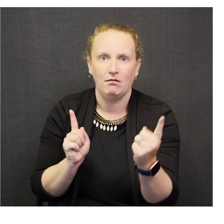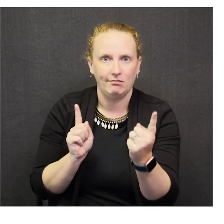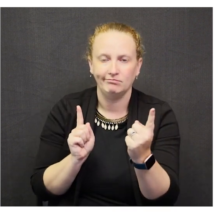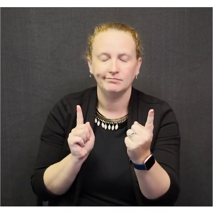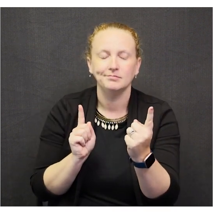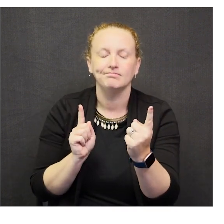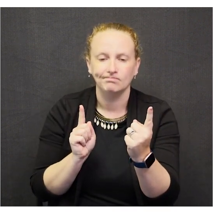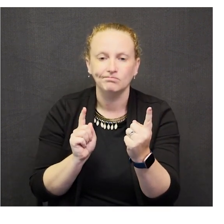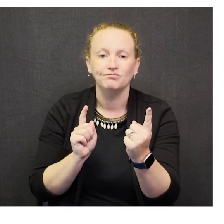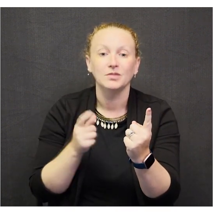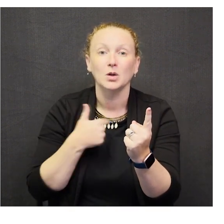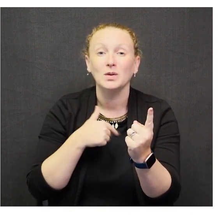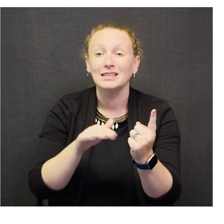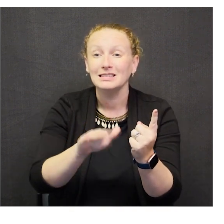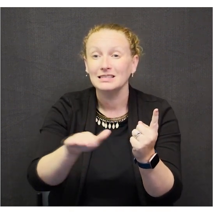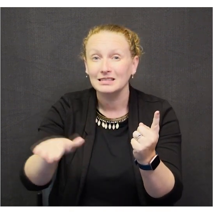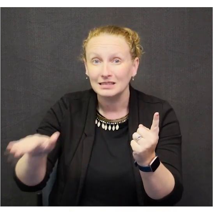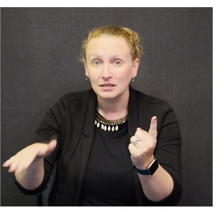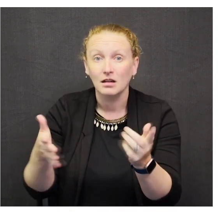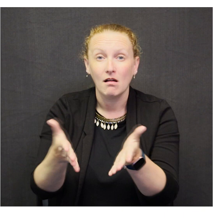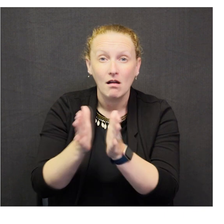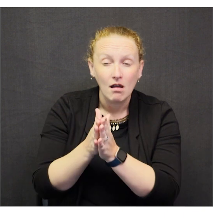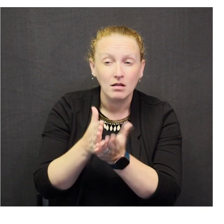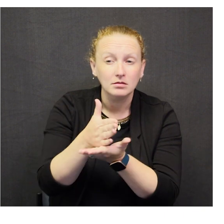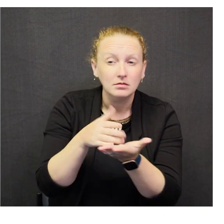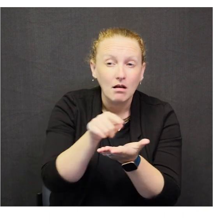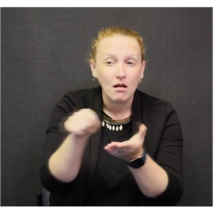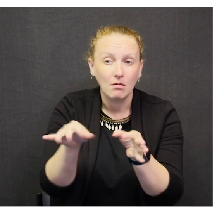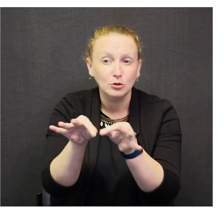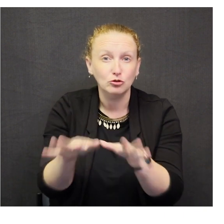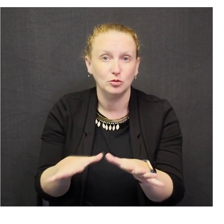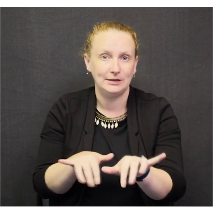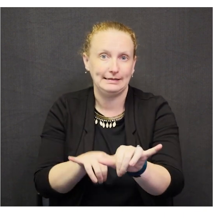asked for volunteers to stay. We wanted to make sure that we had a minimal staffing level